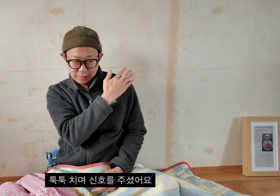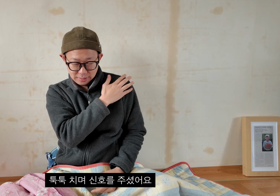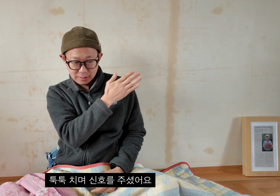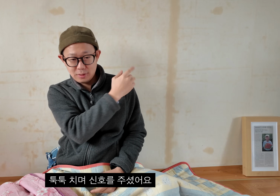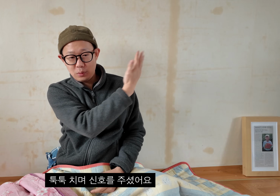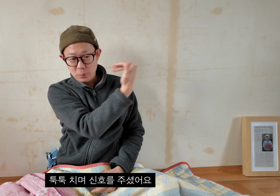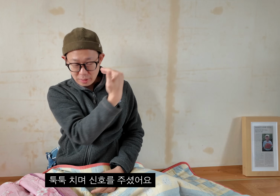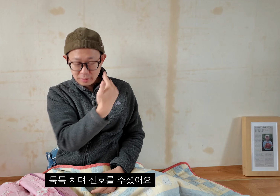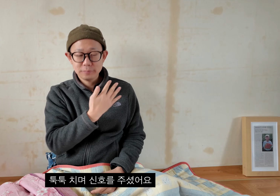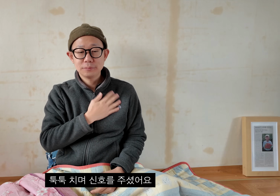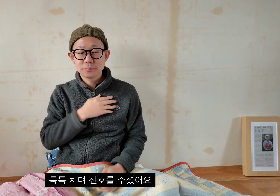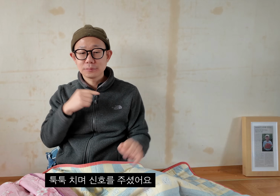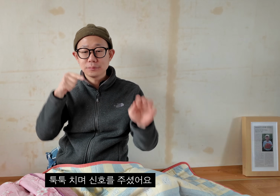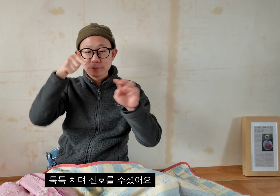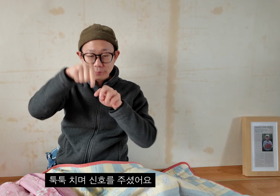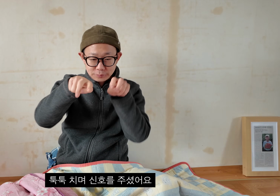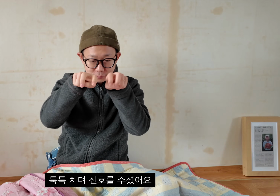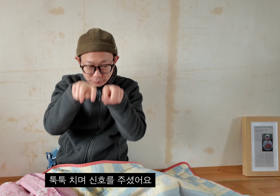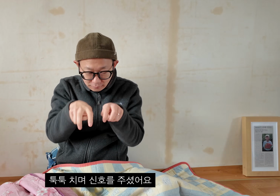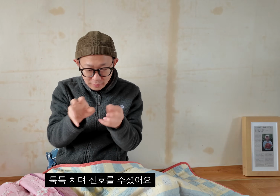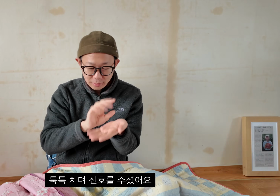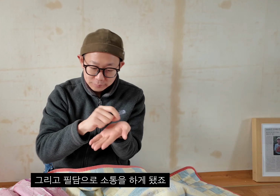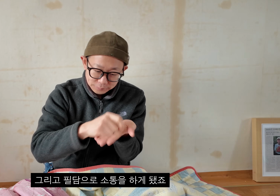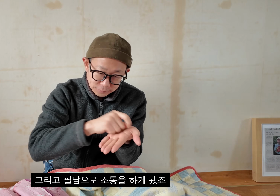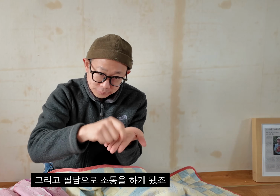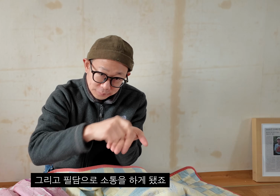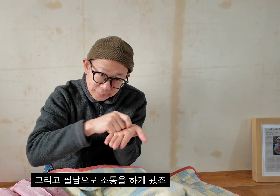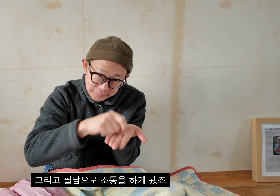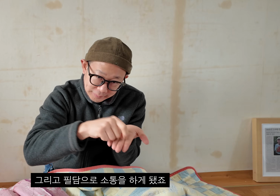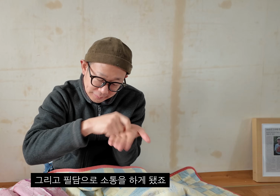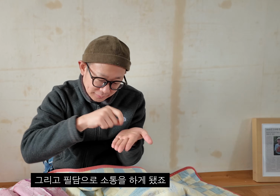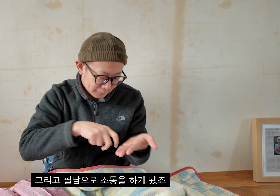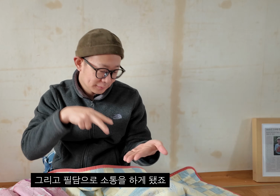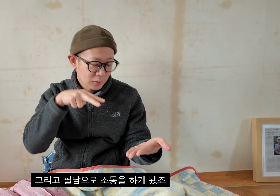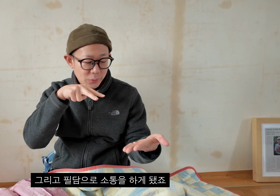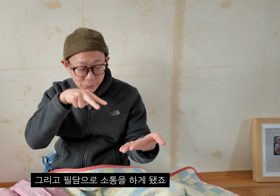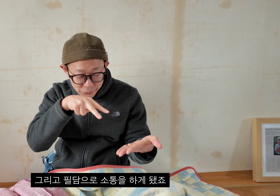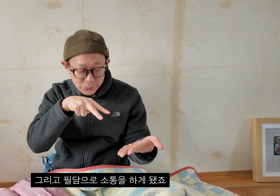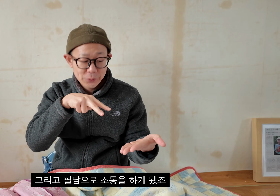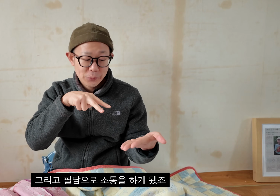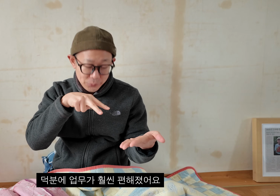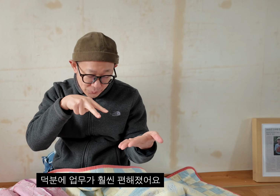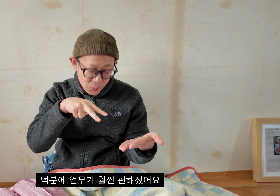he tapped me on the shoulder to get my attention. And we used notes to communicate.